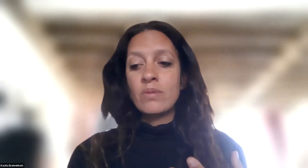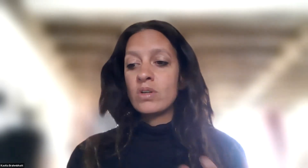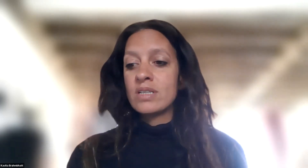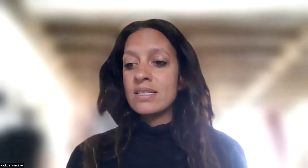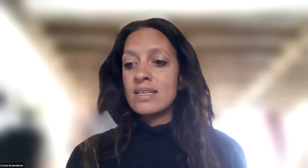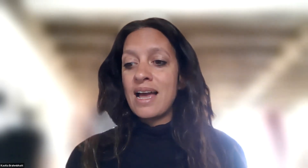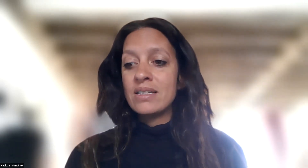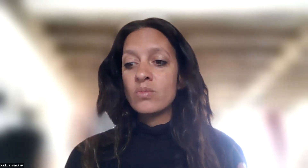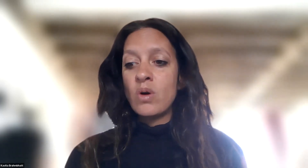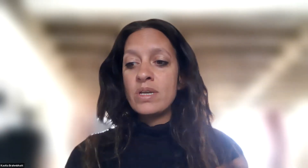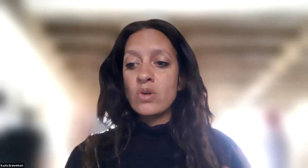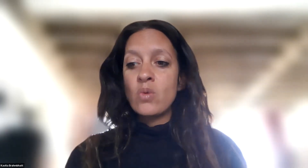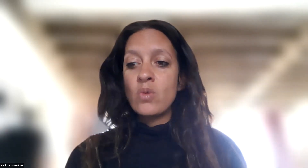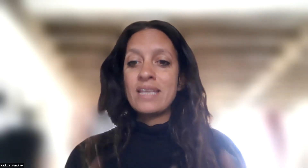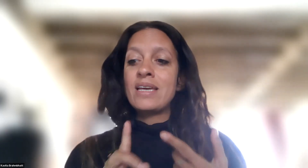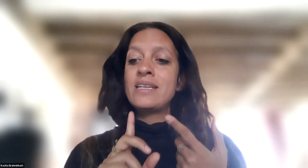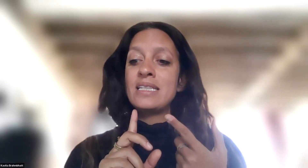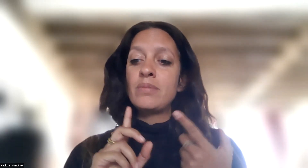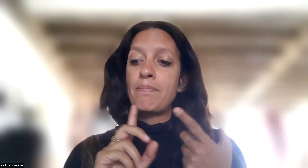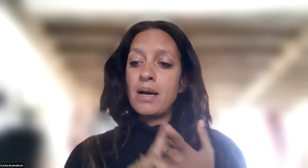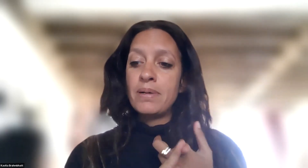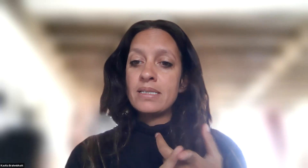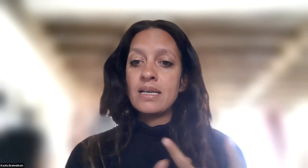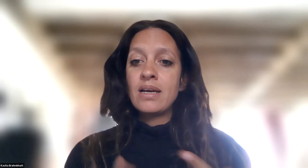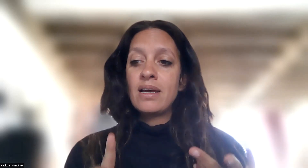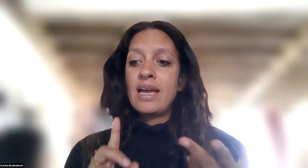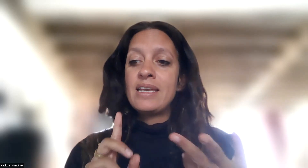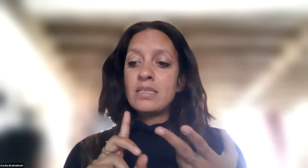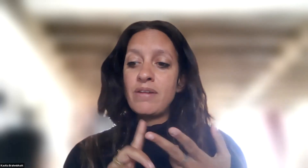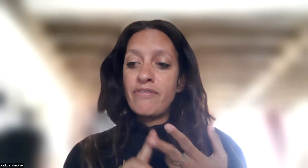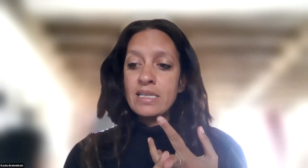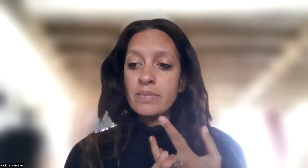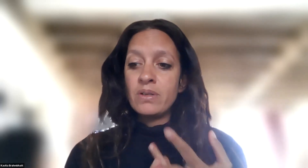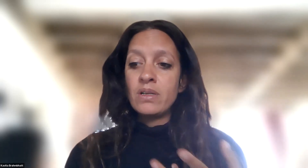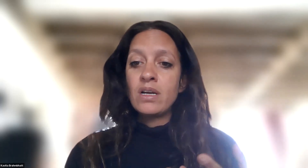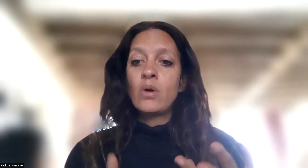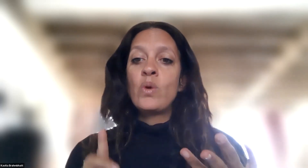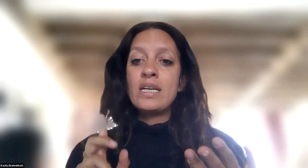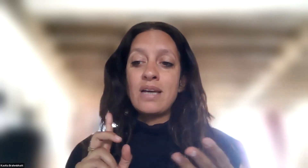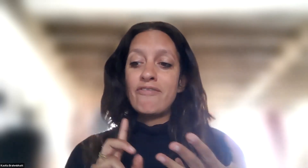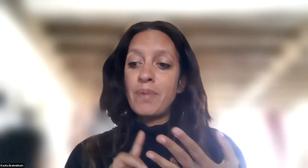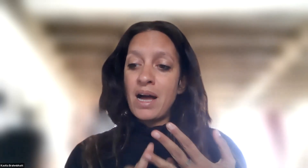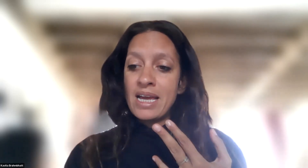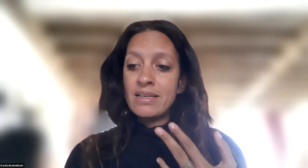costs using the methodology, the Washington Group questions . We had a look at what works, what